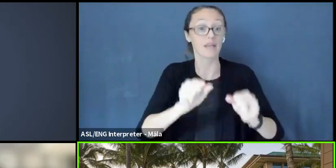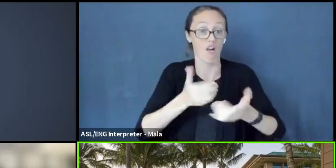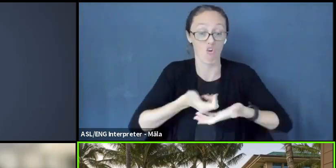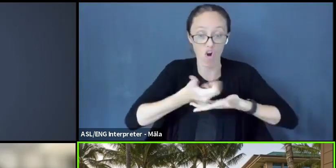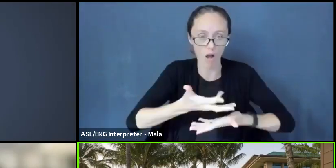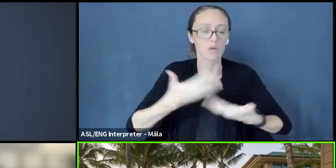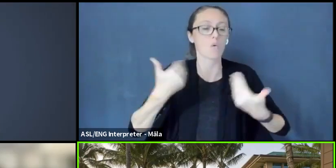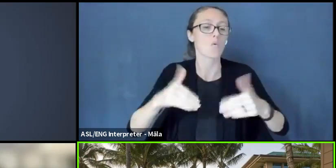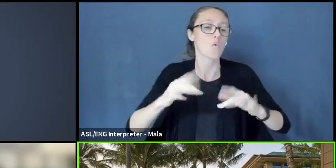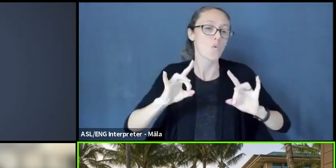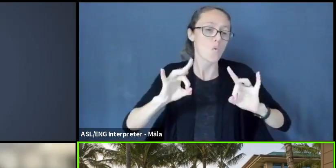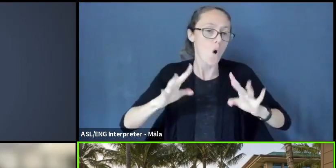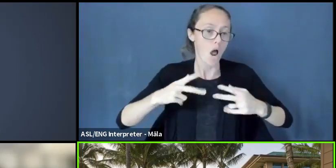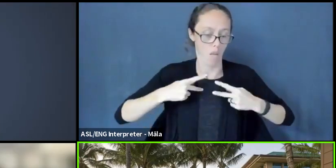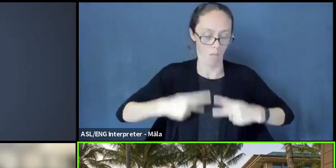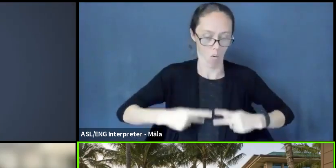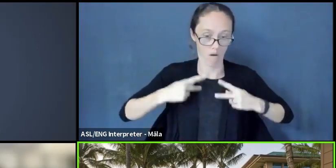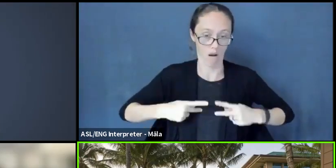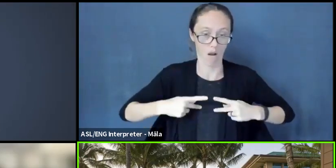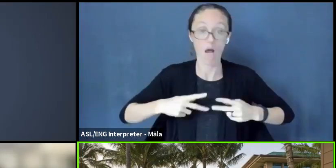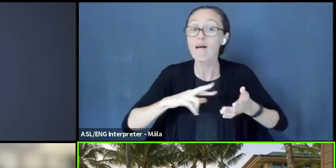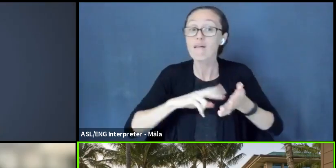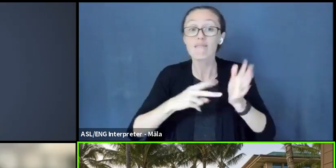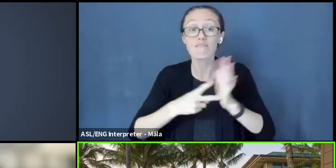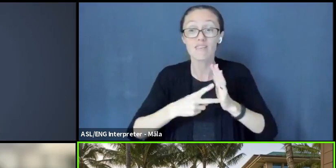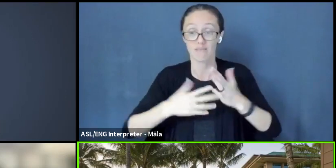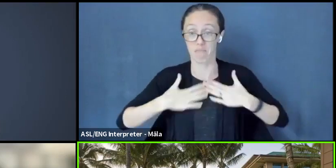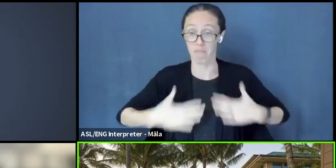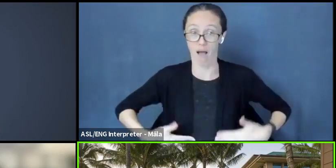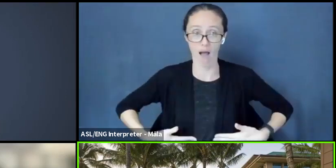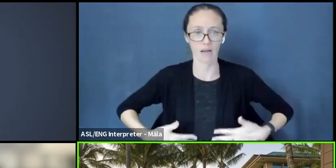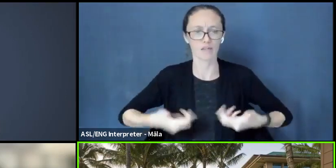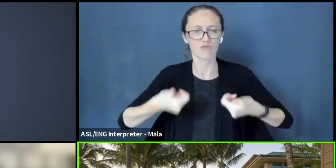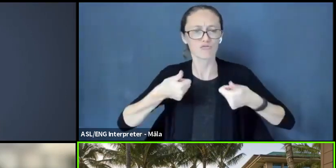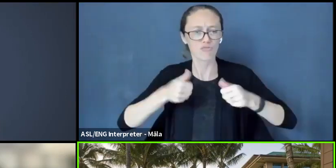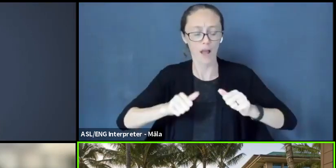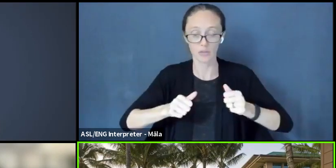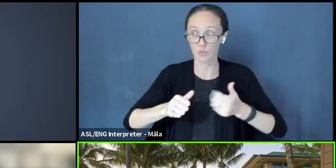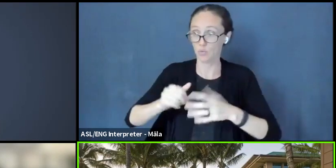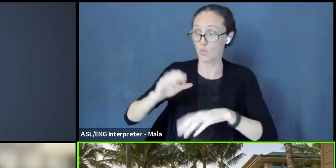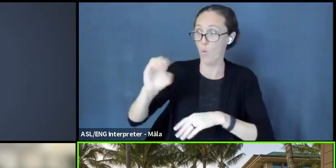Your body cannot get the oxygen through into the blood.